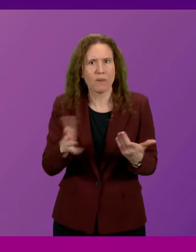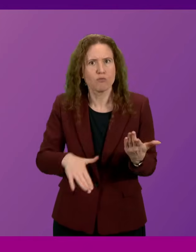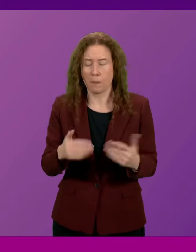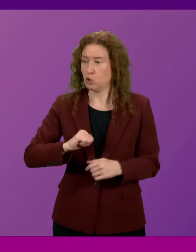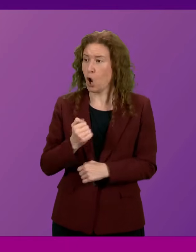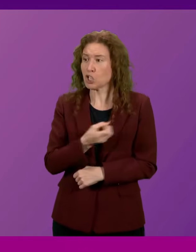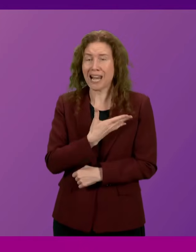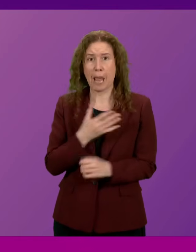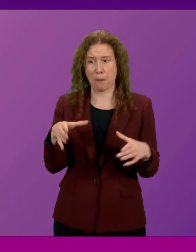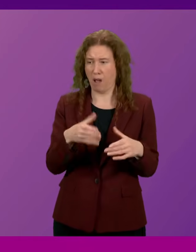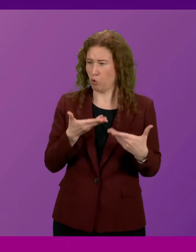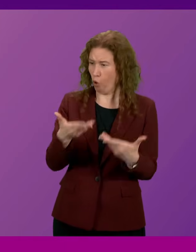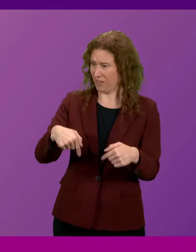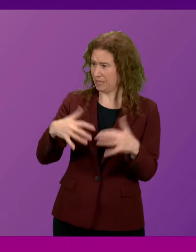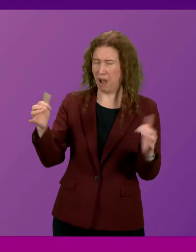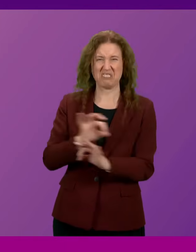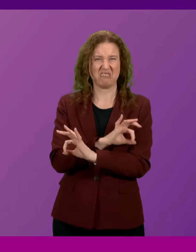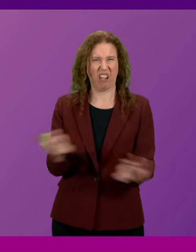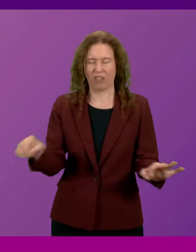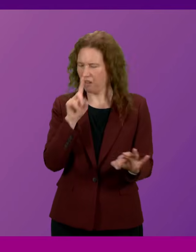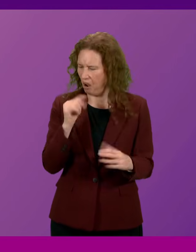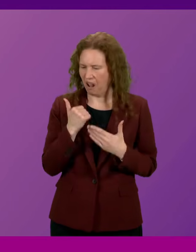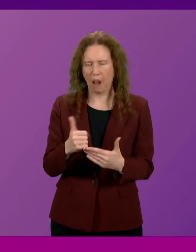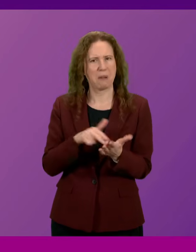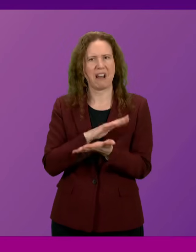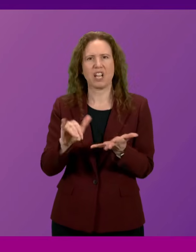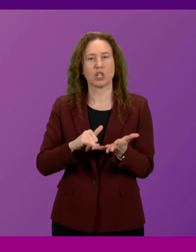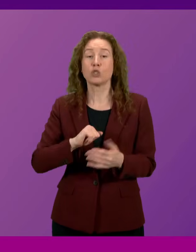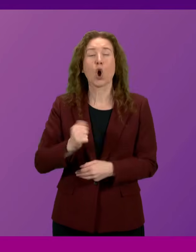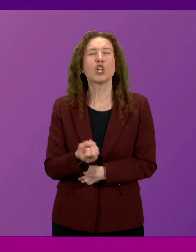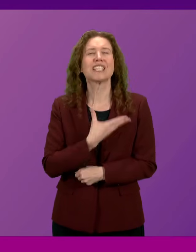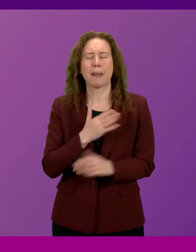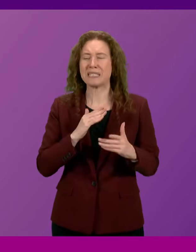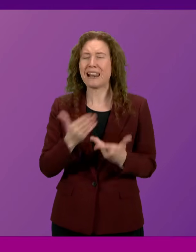nothing to offer the Parliament on the health service. Scottish Labour is delivering a lack